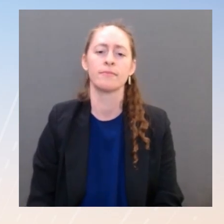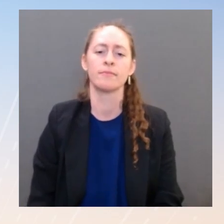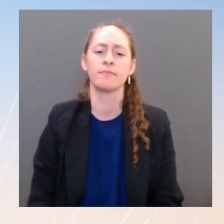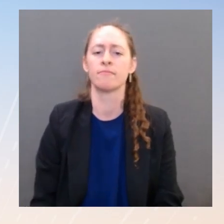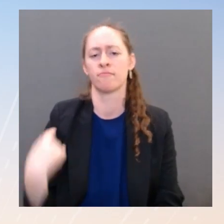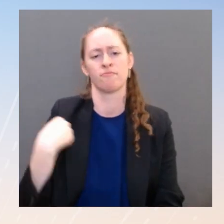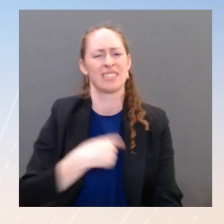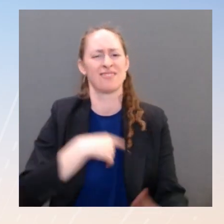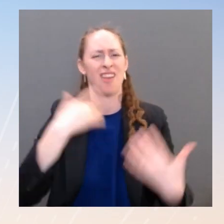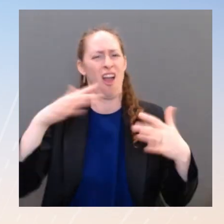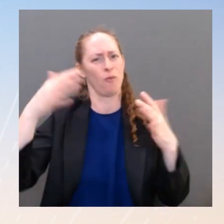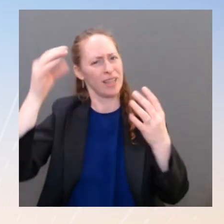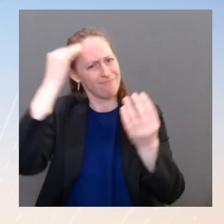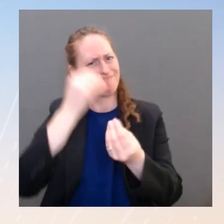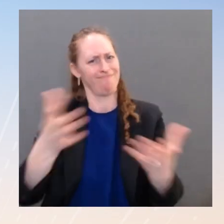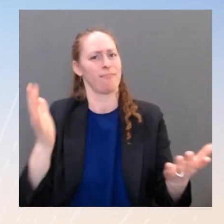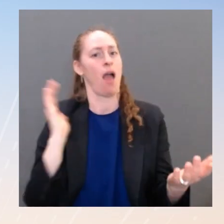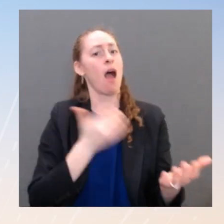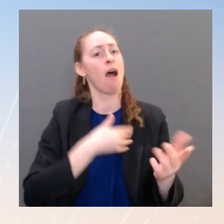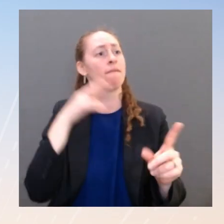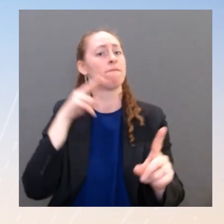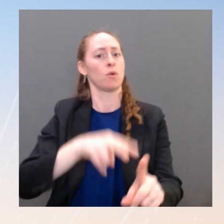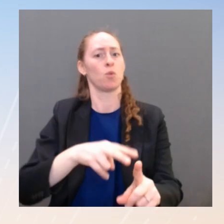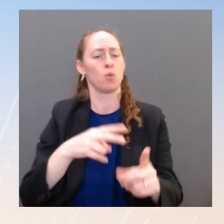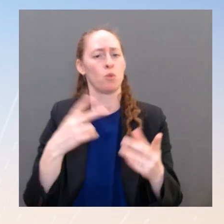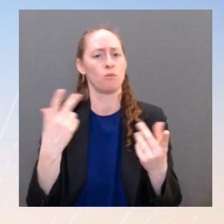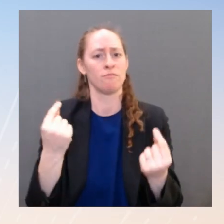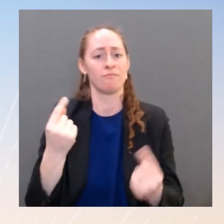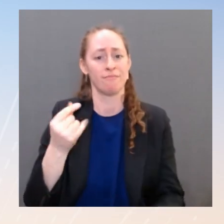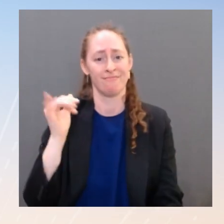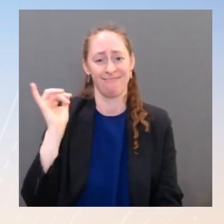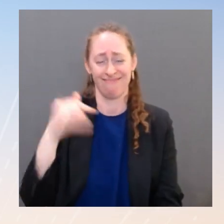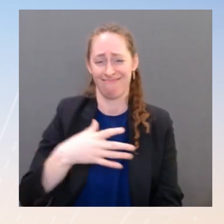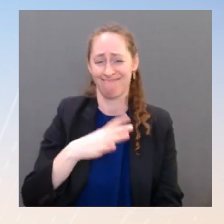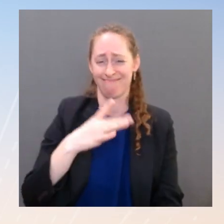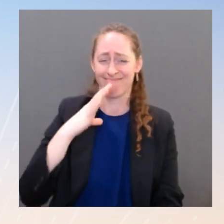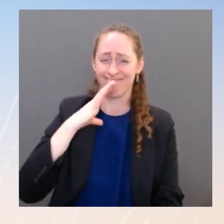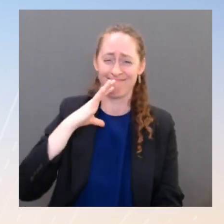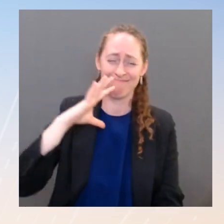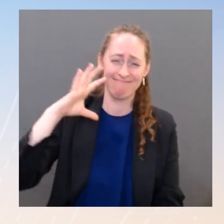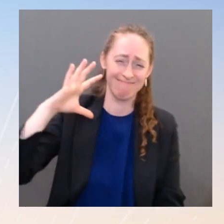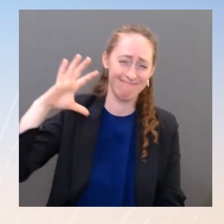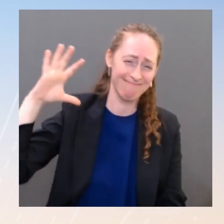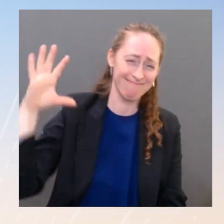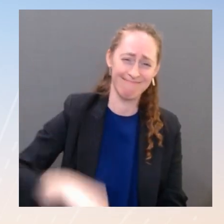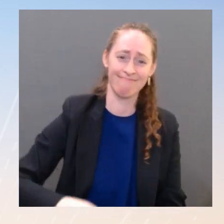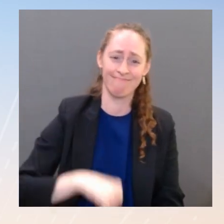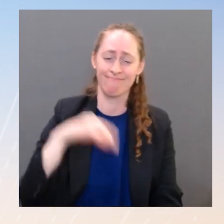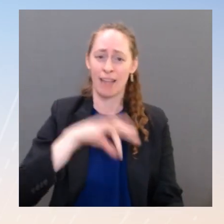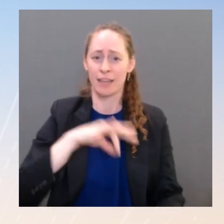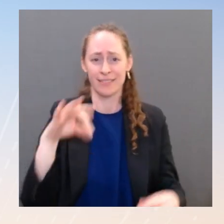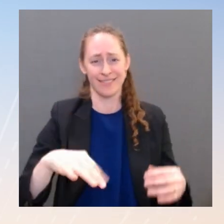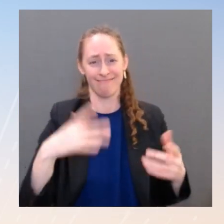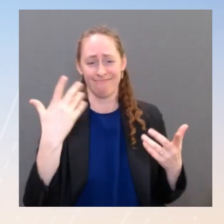in some states, far too many states. I'm happy to check if there's more we have to say on it. Go ahead. The Press: Thanks, Jen. Congressman Adam Schiff, who's part of the delegation